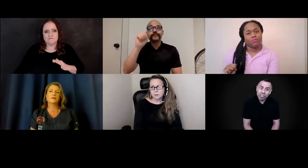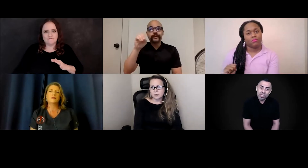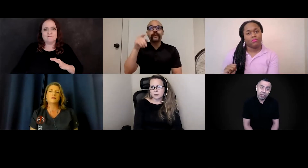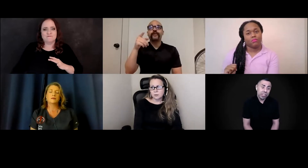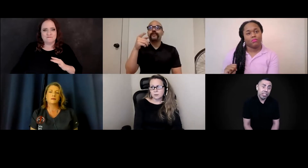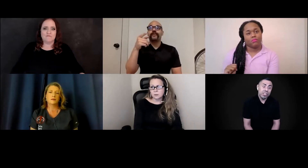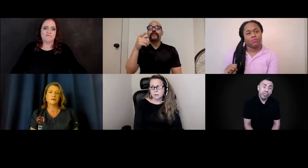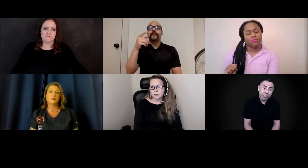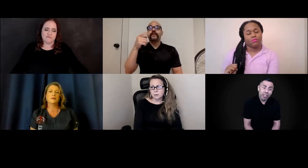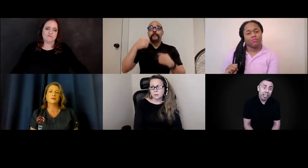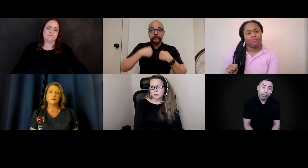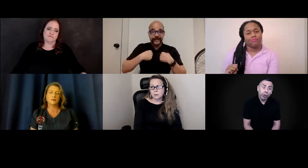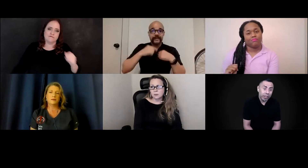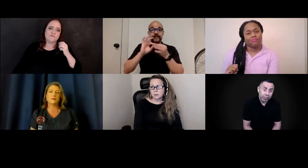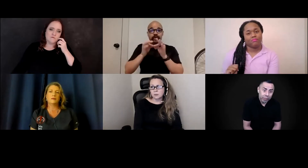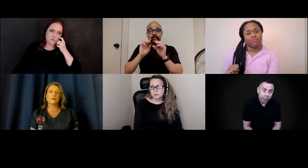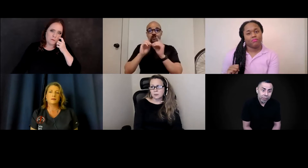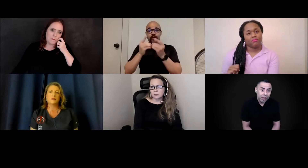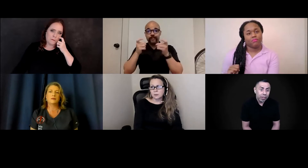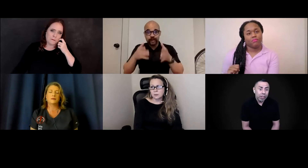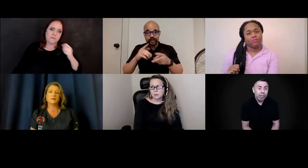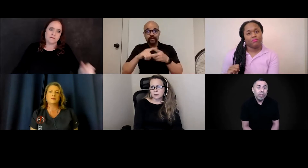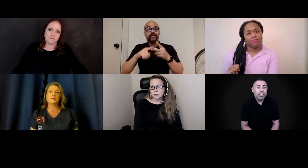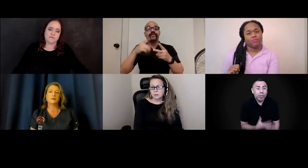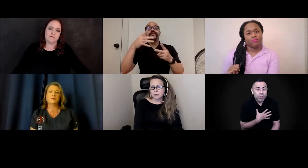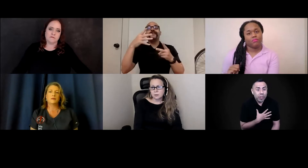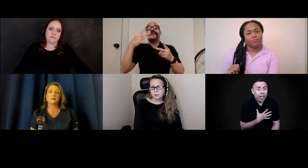recommendations or suggestions first as a priority.